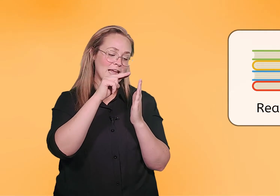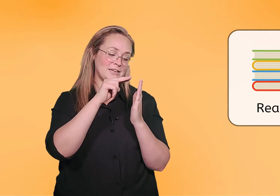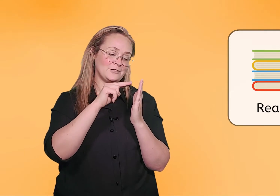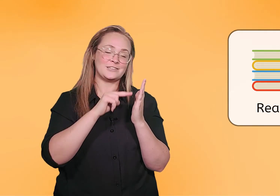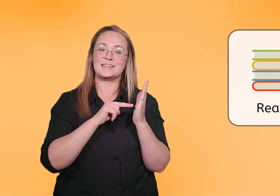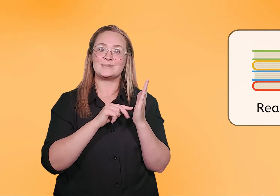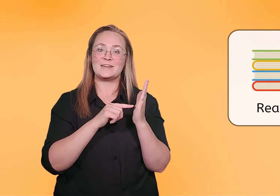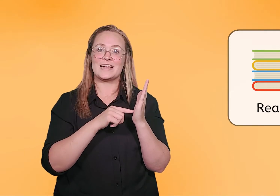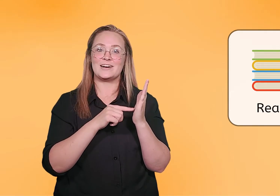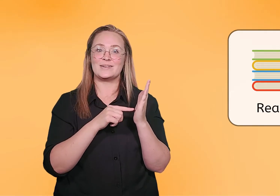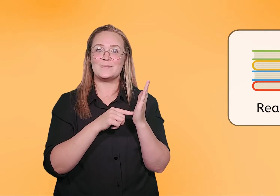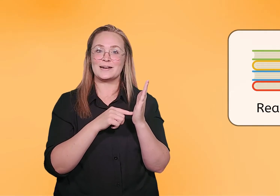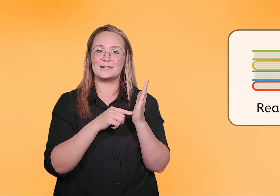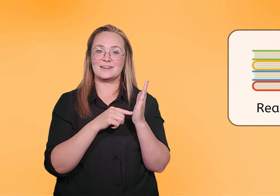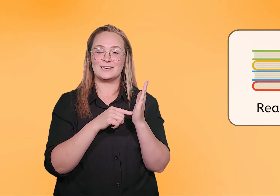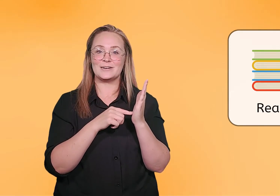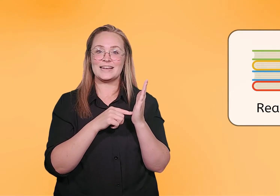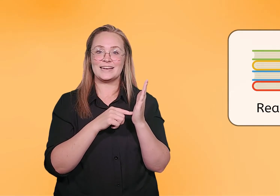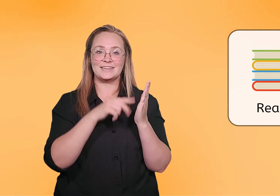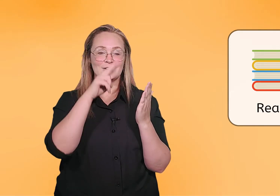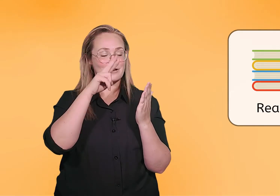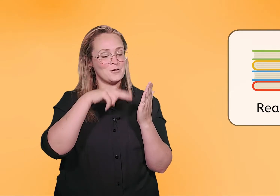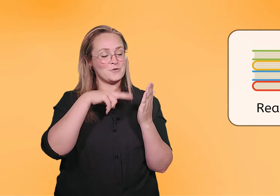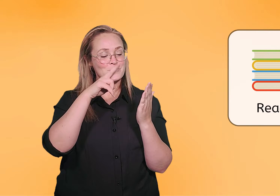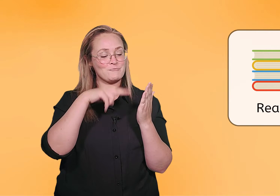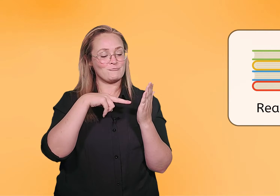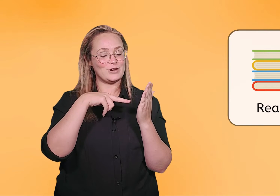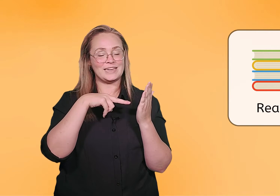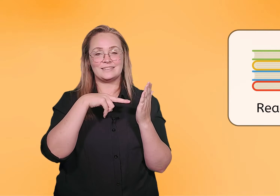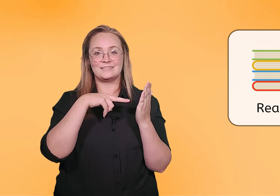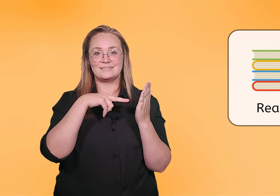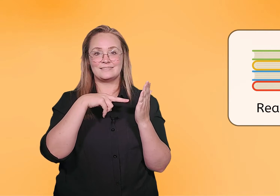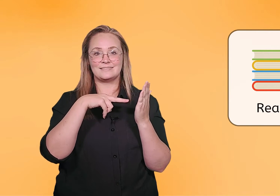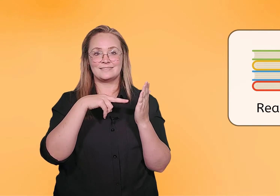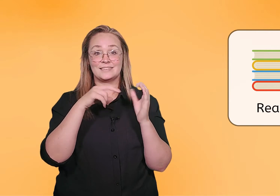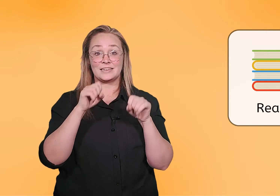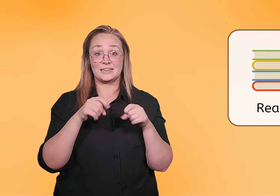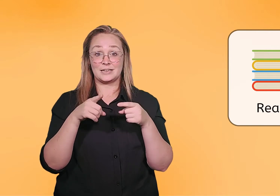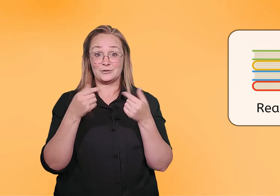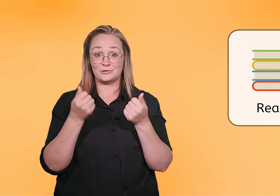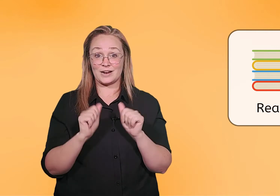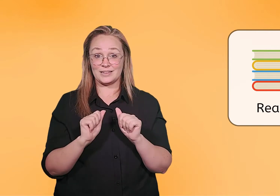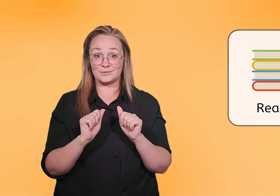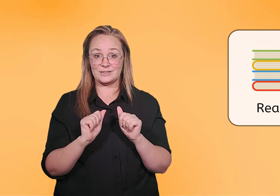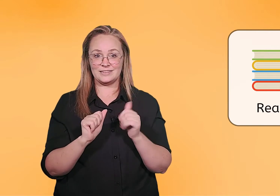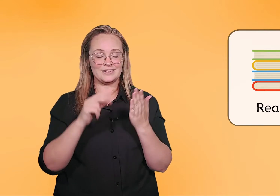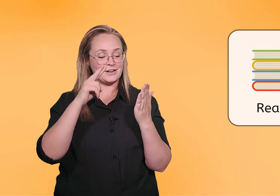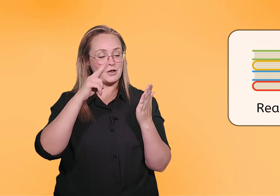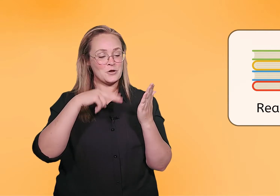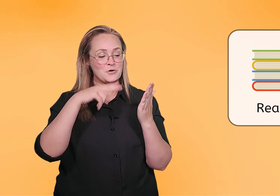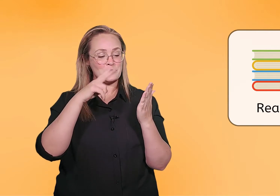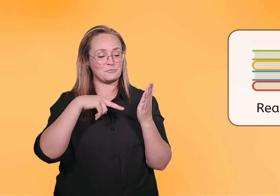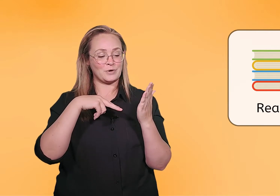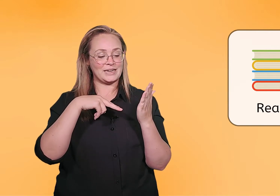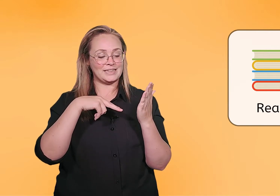the page that's being held up by your non-dominant hand. Read. Can you try this one? Read, read.